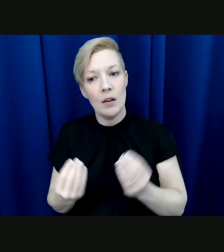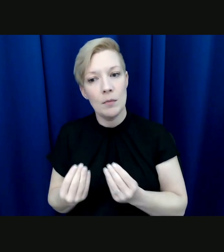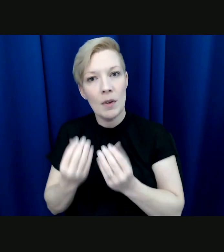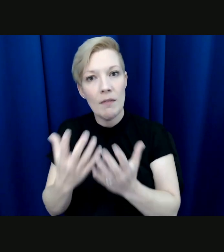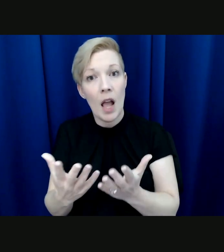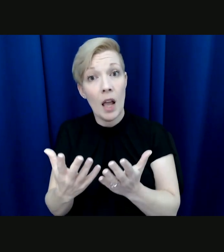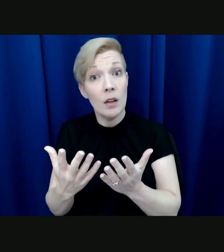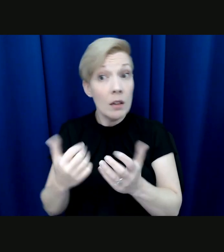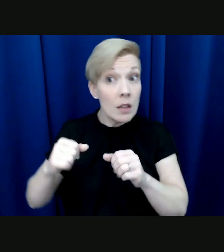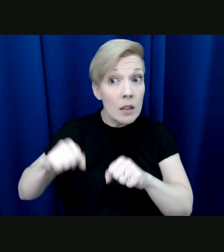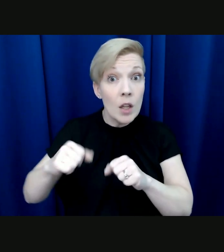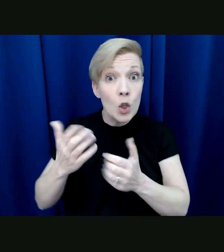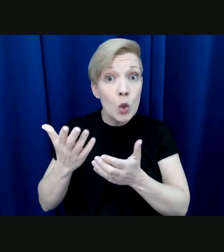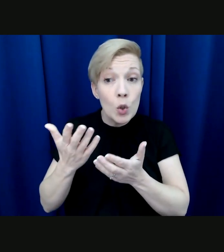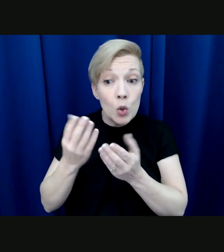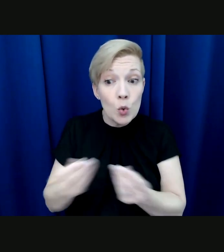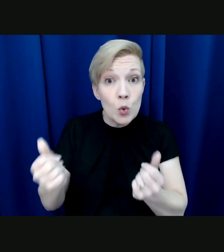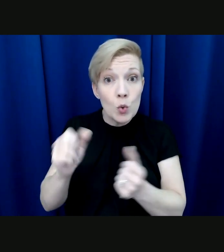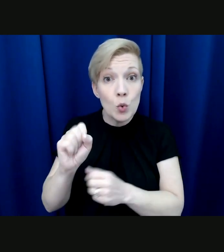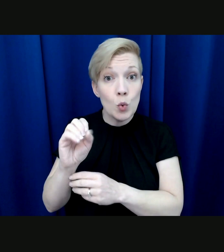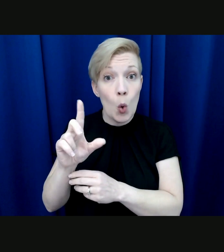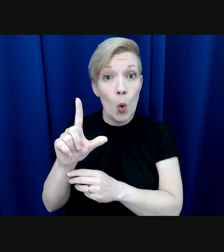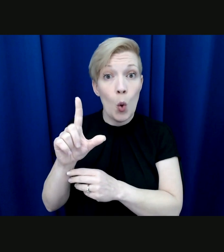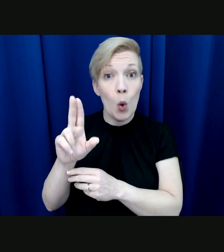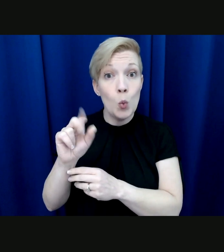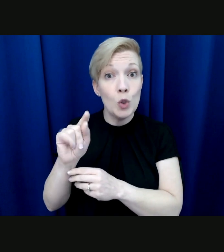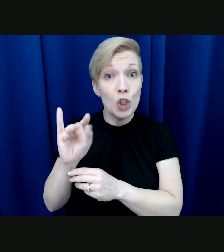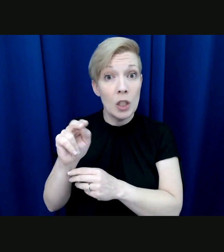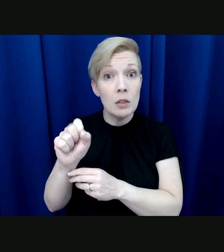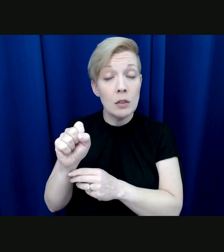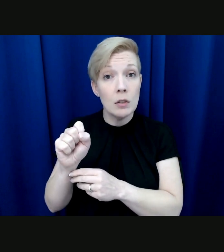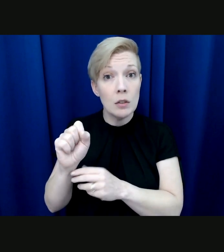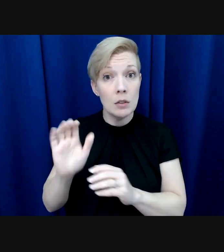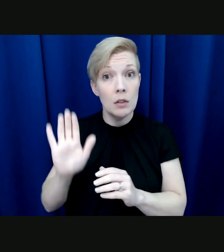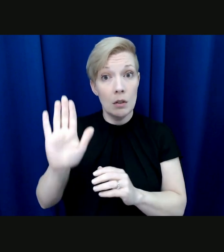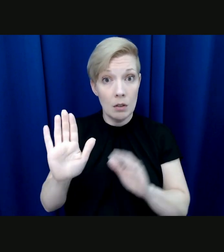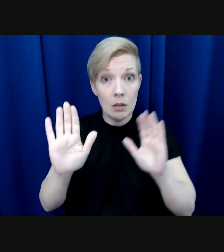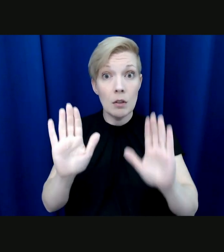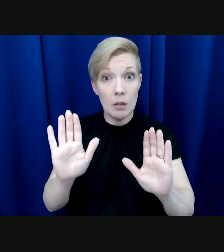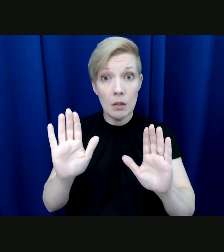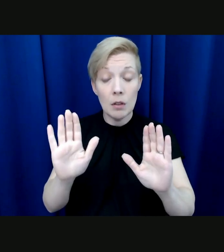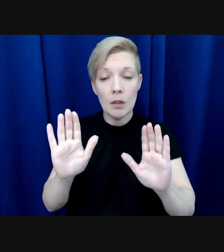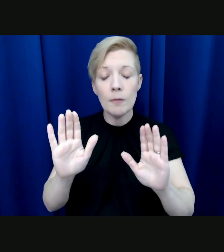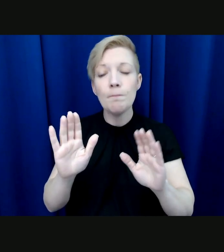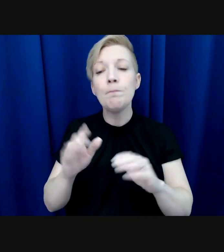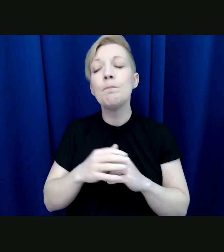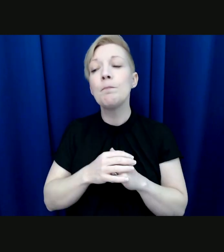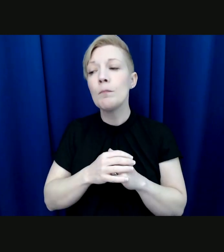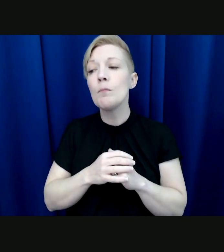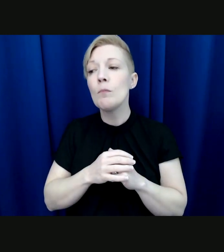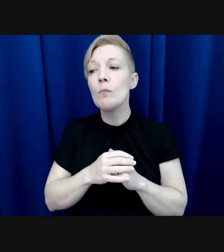for a day of service for the Today Show. A bunch of us, Aaron, was one where we are paired